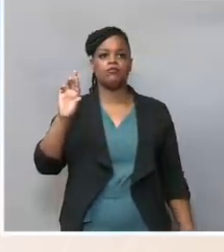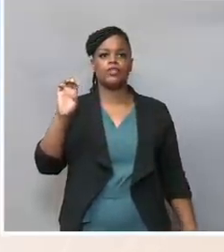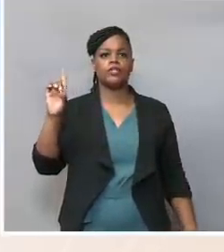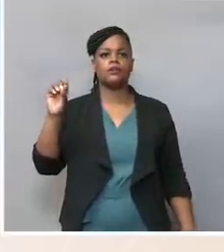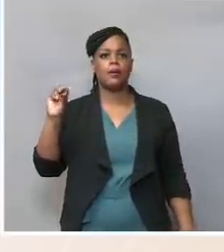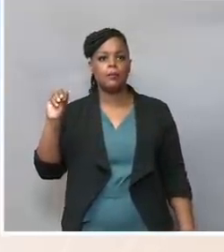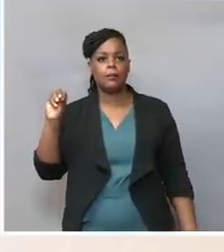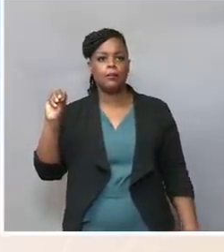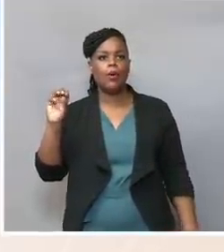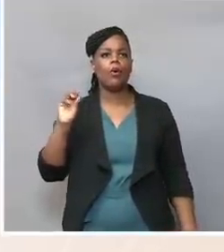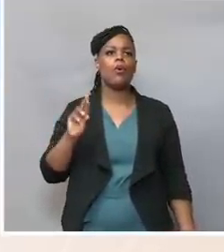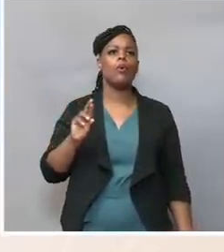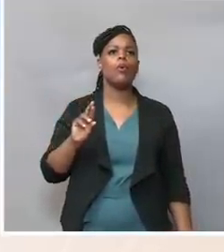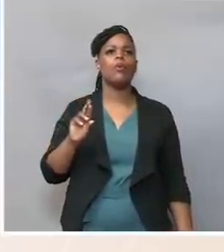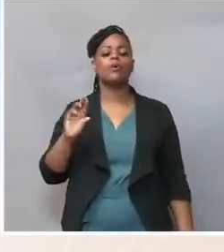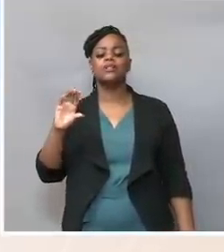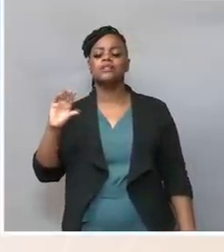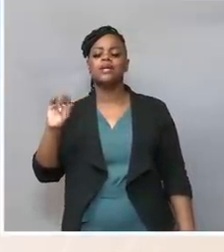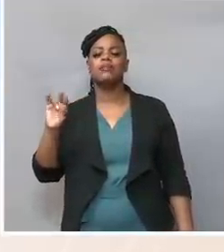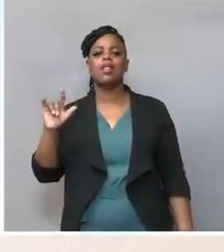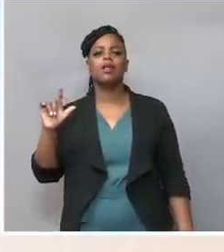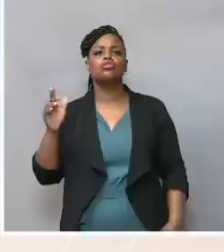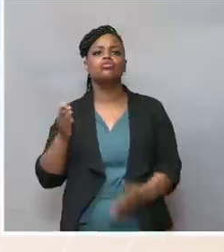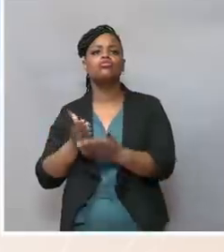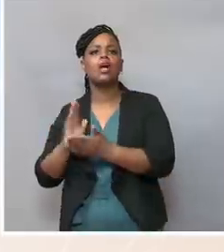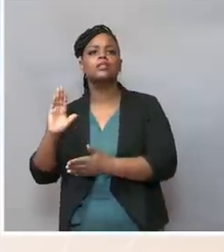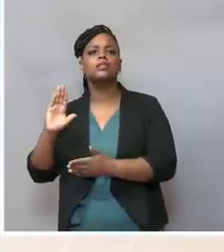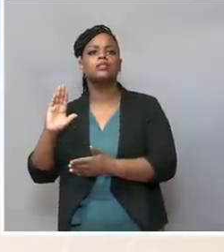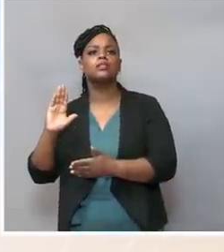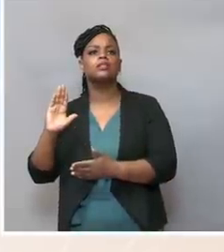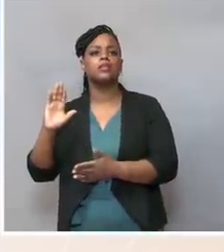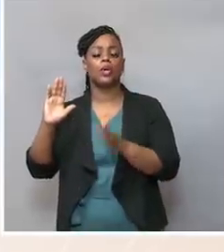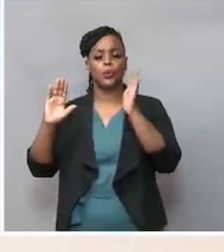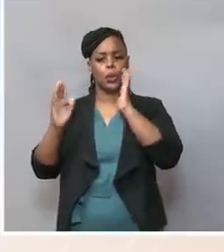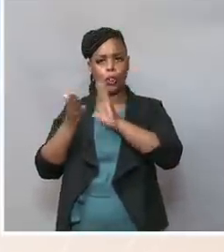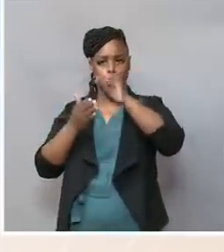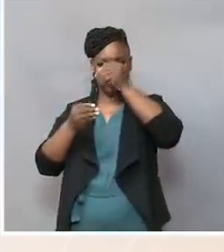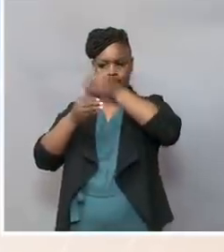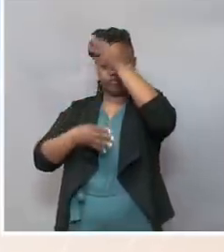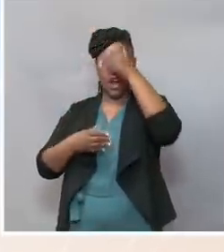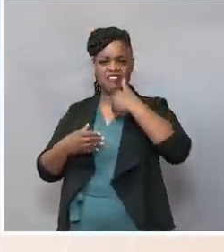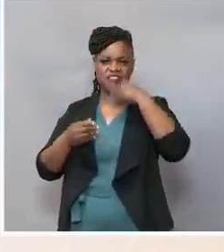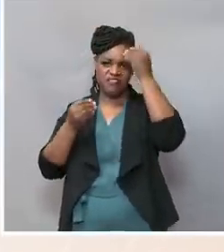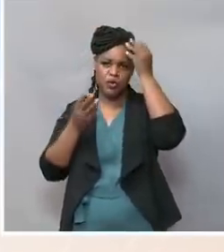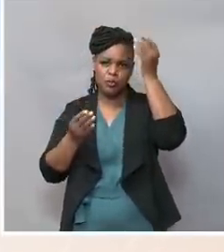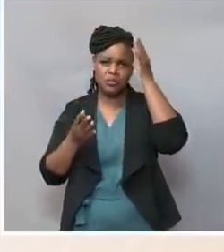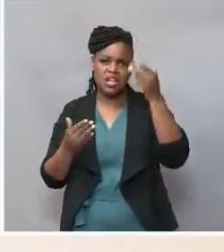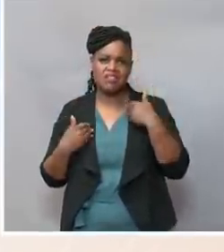And you will learn about the multiple programs and parks that interpret the national stories